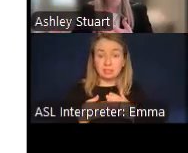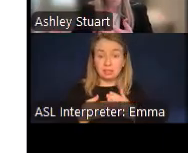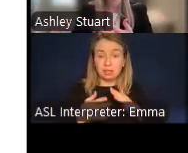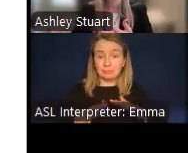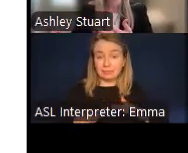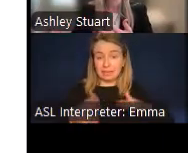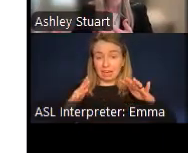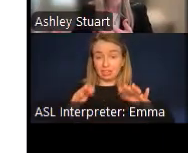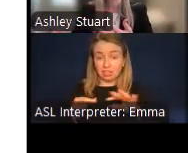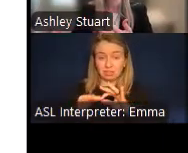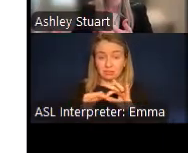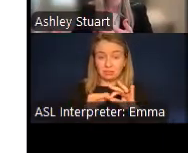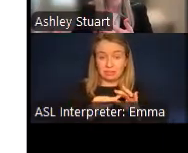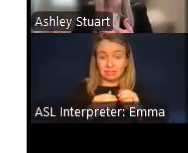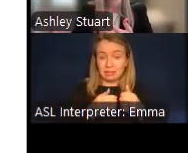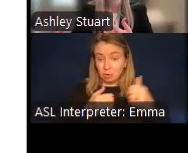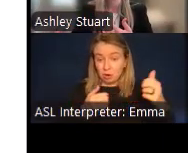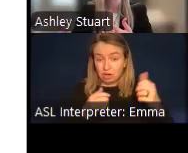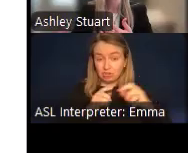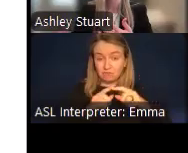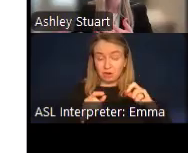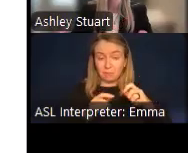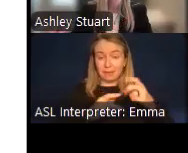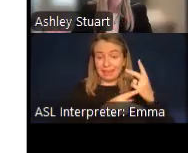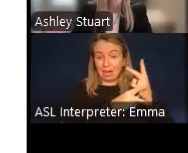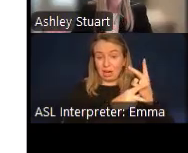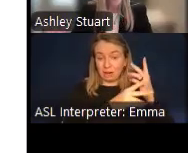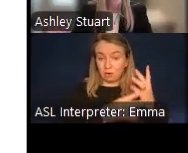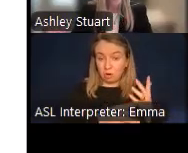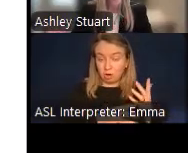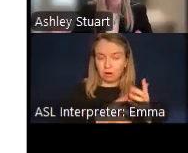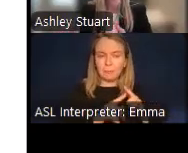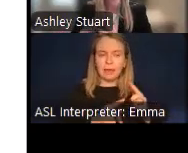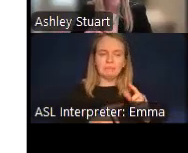that separation from caregiver, but there's minimal symptoms.